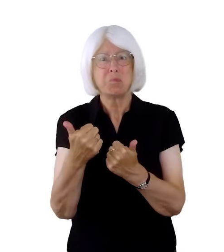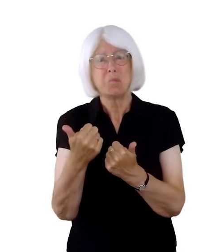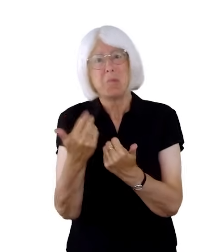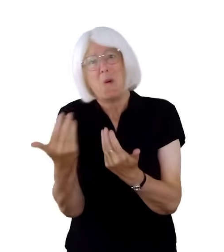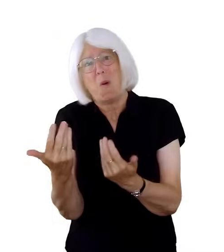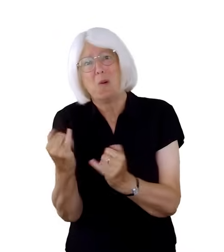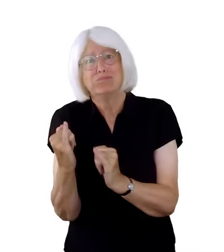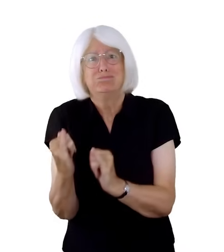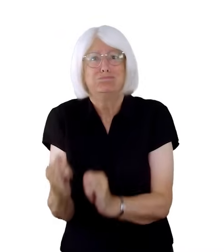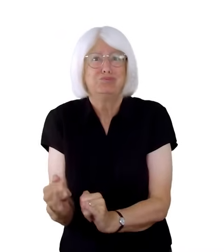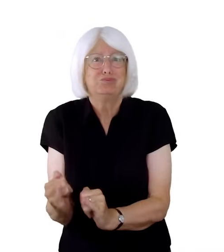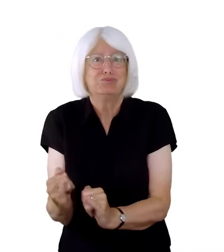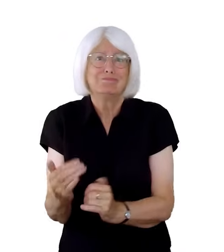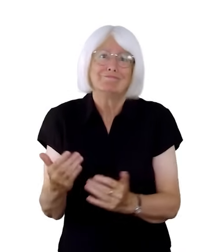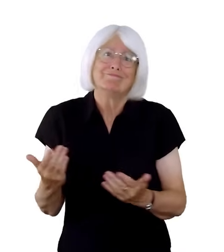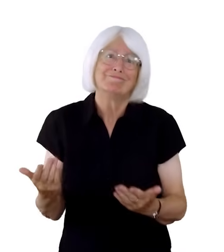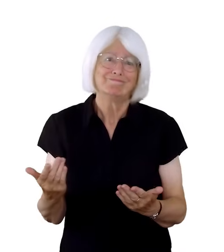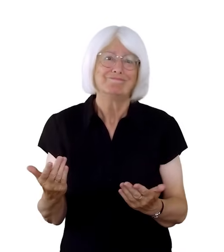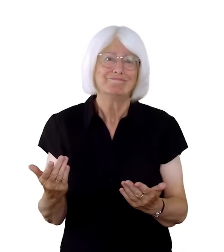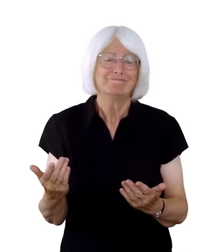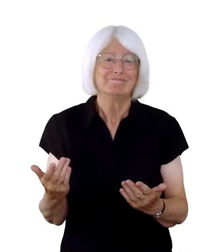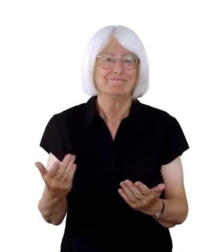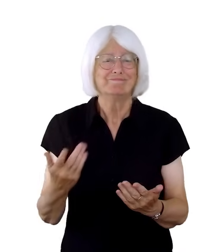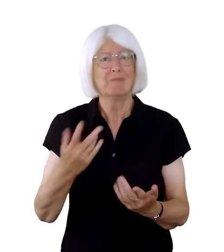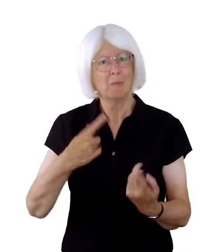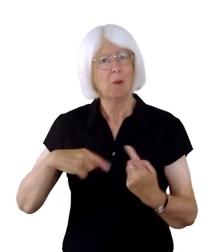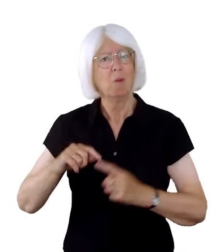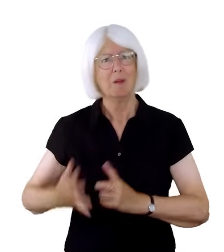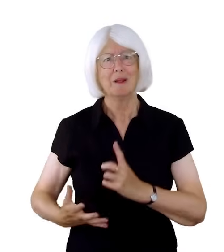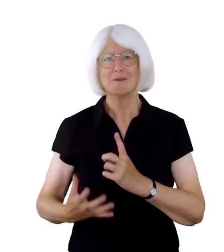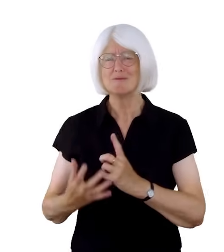Be filled with good or ill